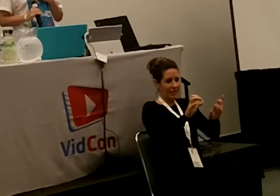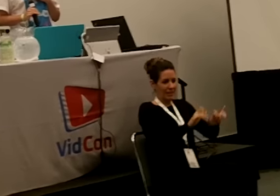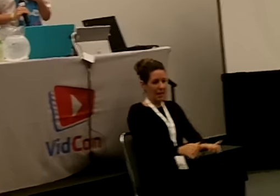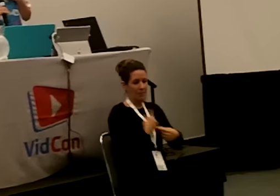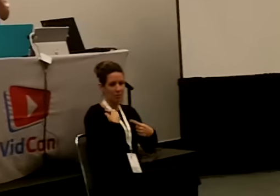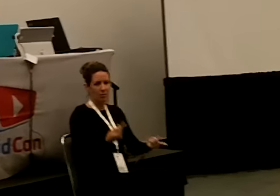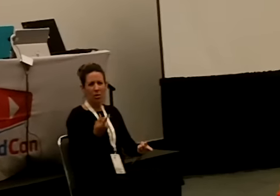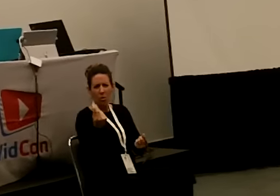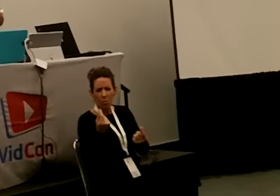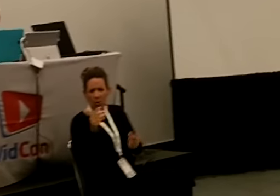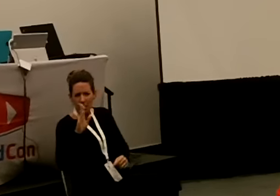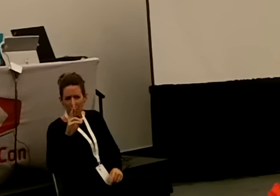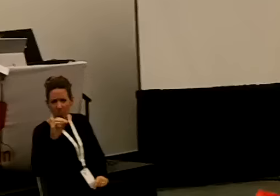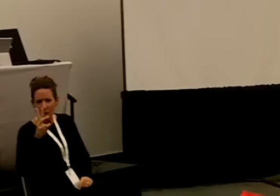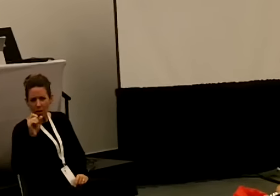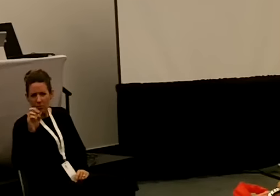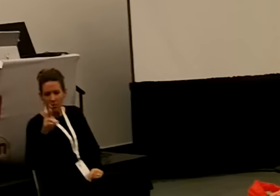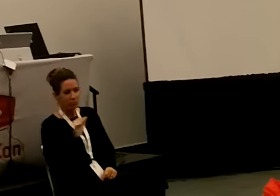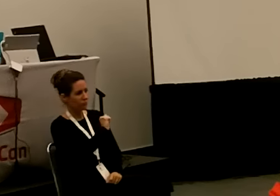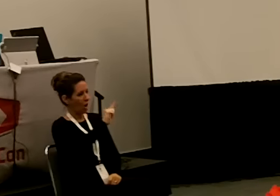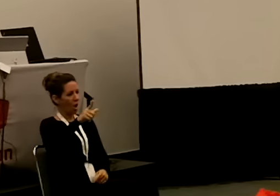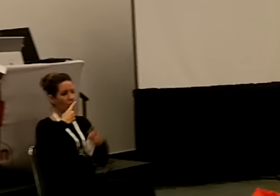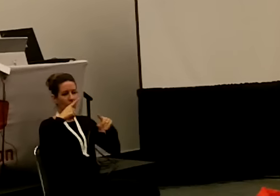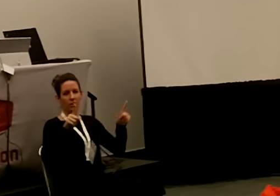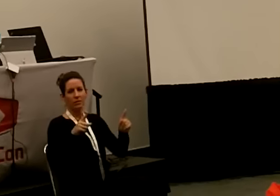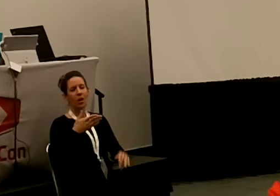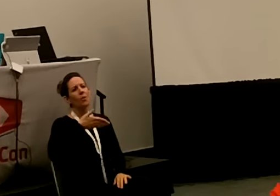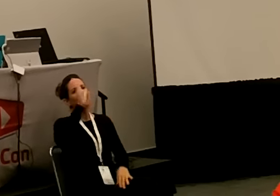What browser? PAUL: Every browser. God bless you.